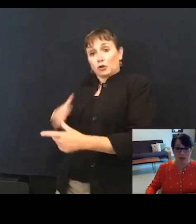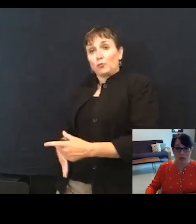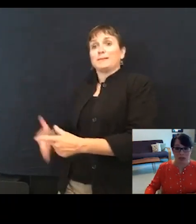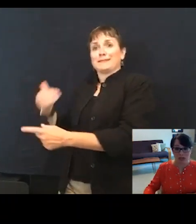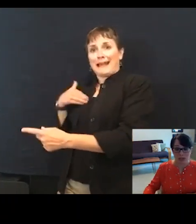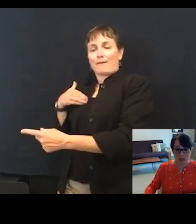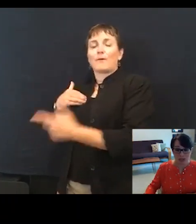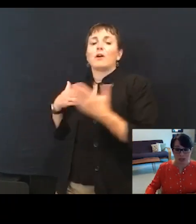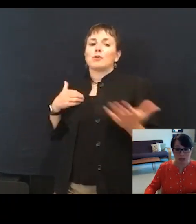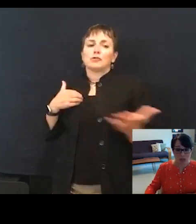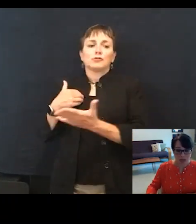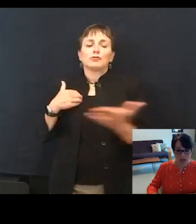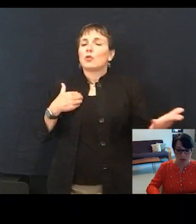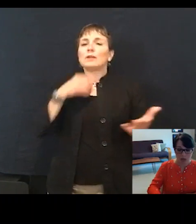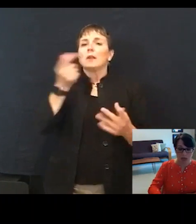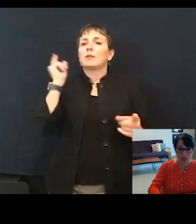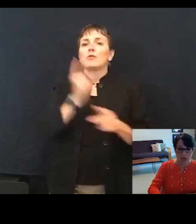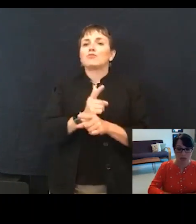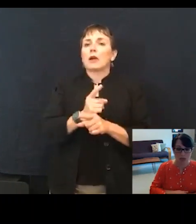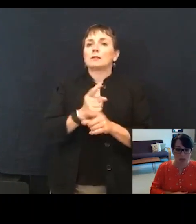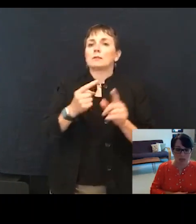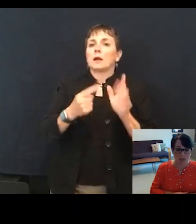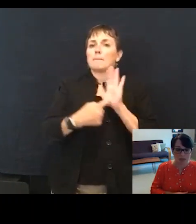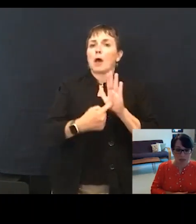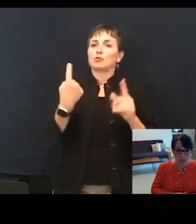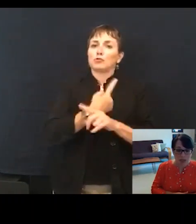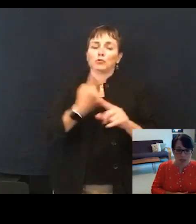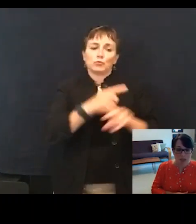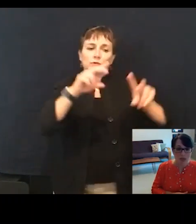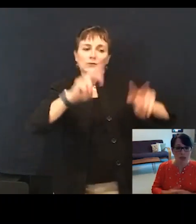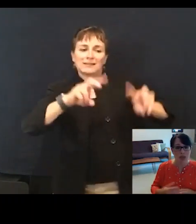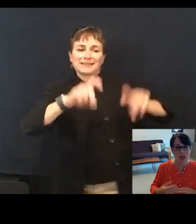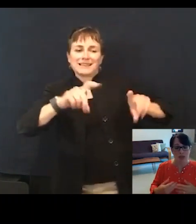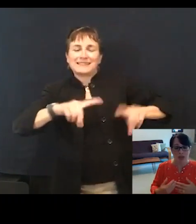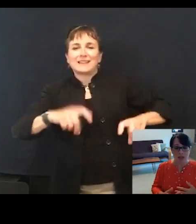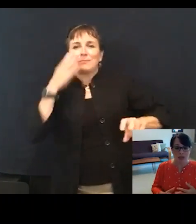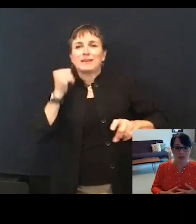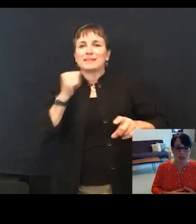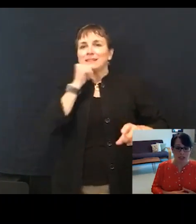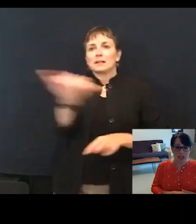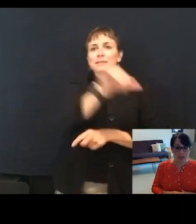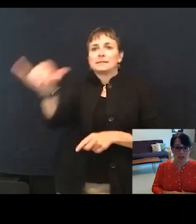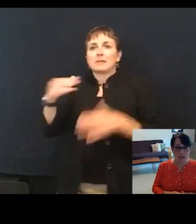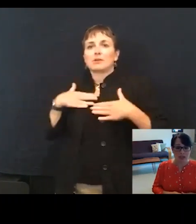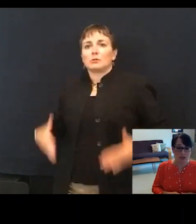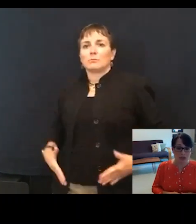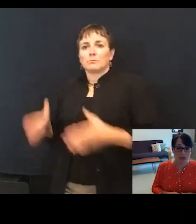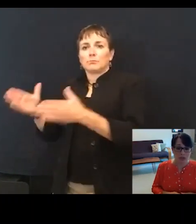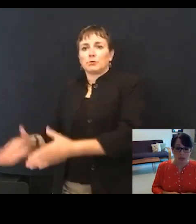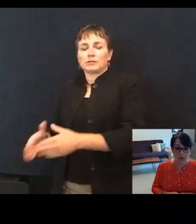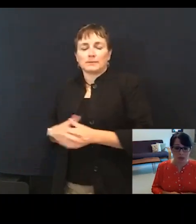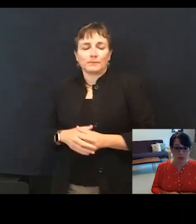because it doesn't mimic the patient condition. So that led investigators, for a number of years,